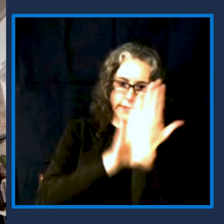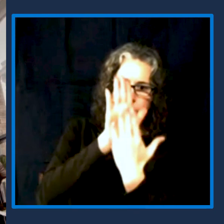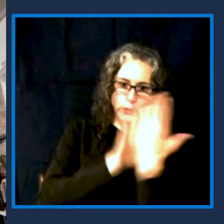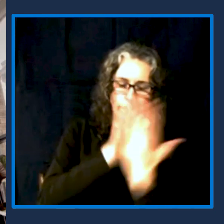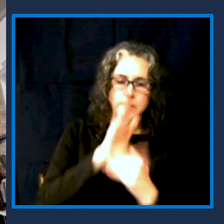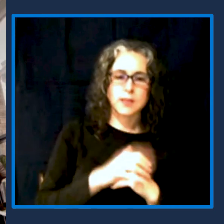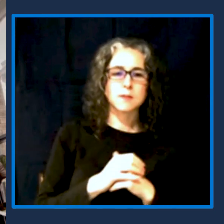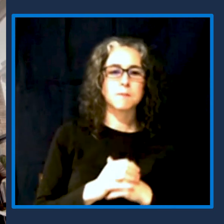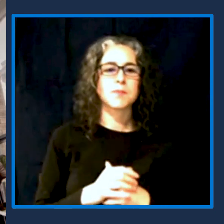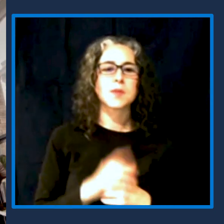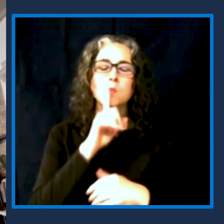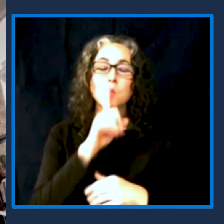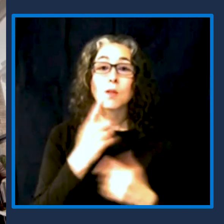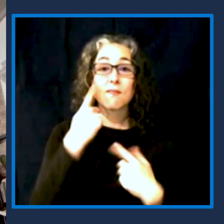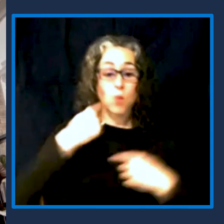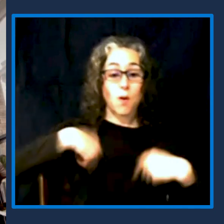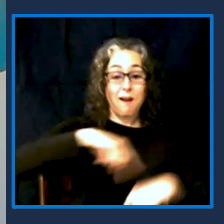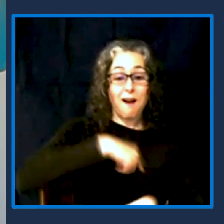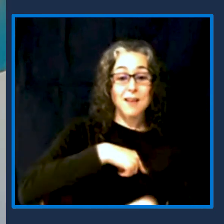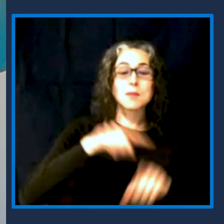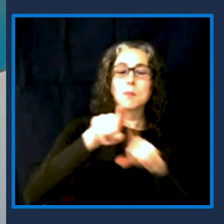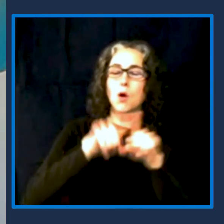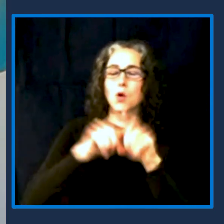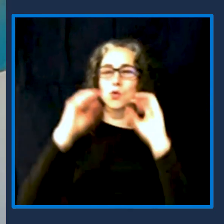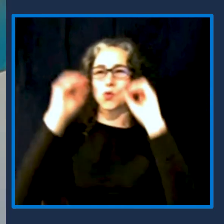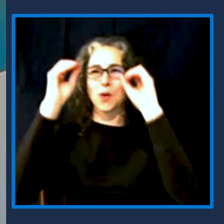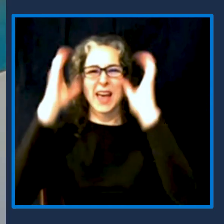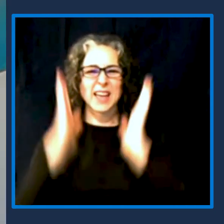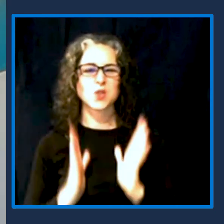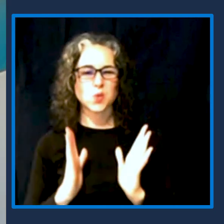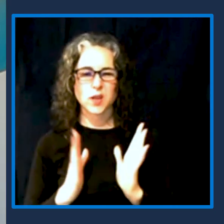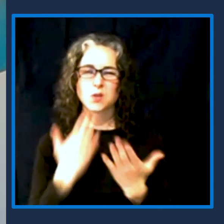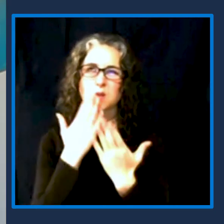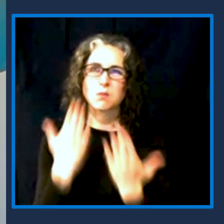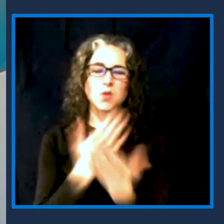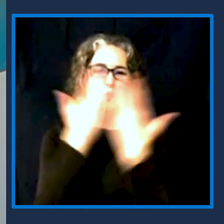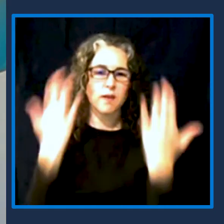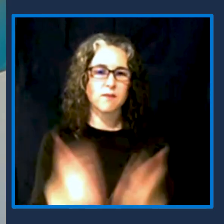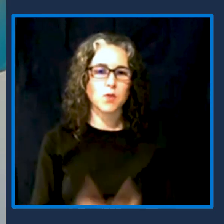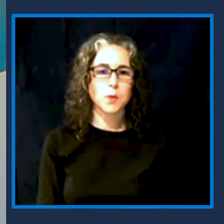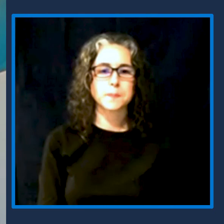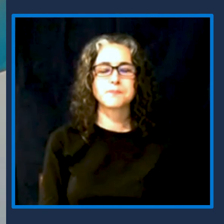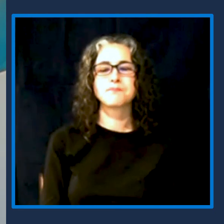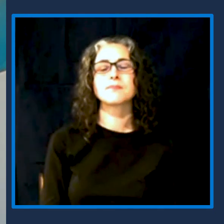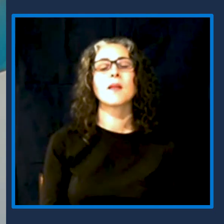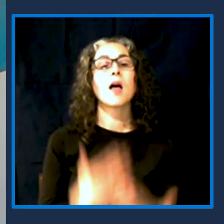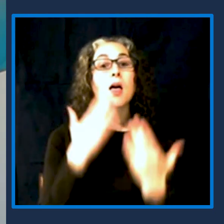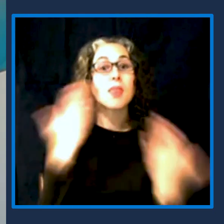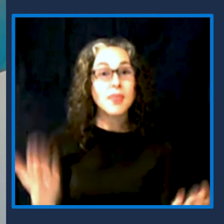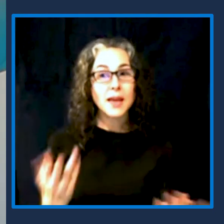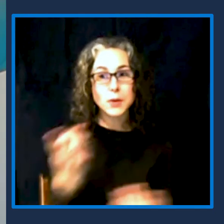well and i'm really grateful for that thank you rachel and lauren just as one more last note